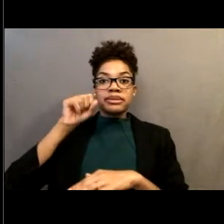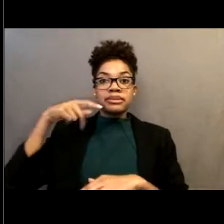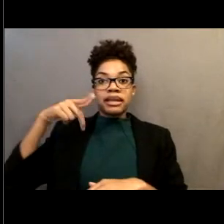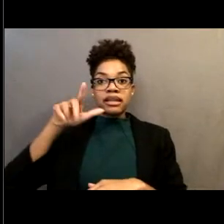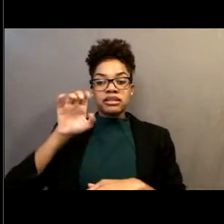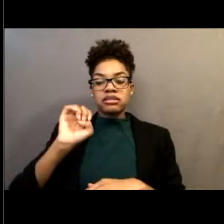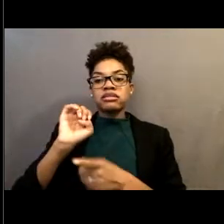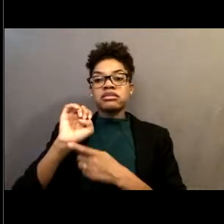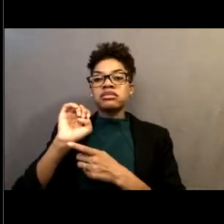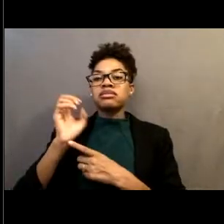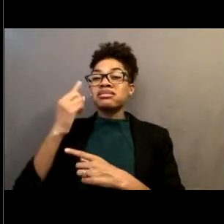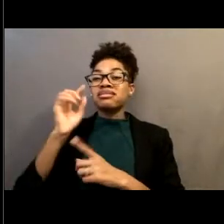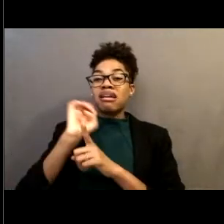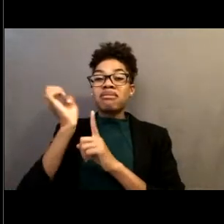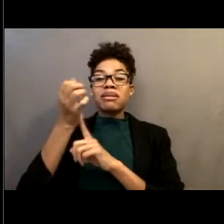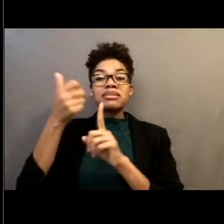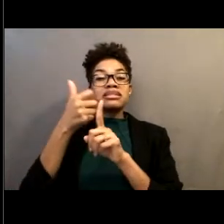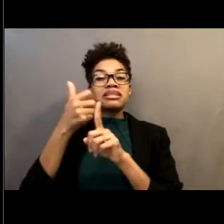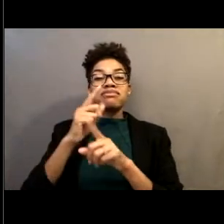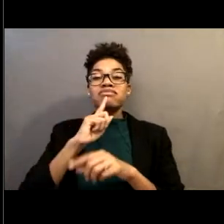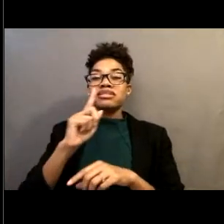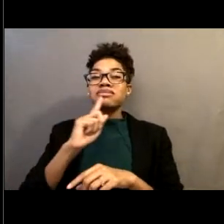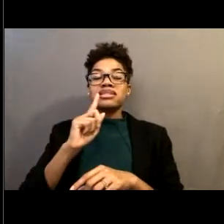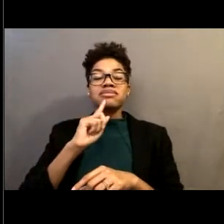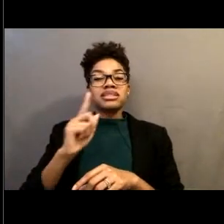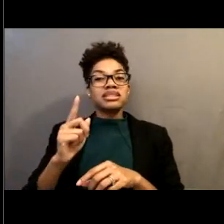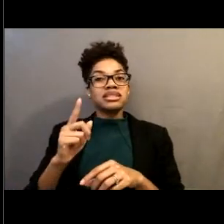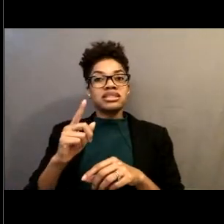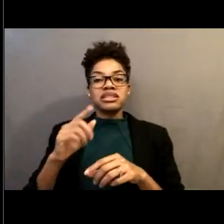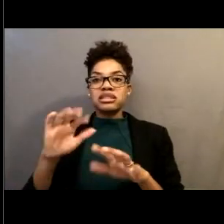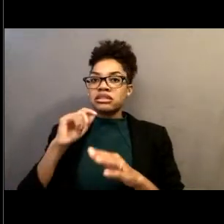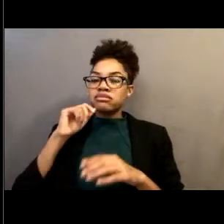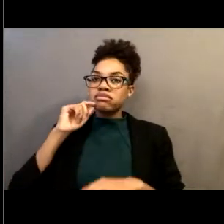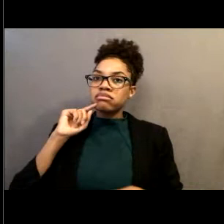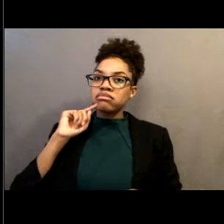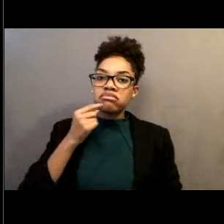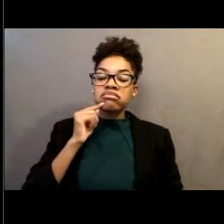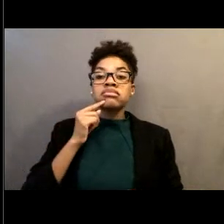the thermal environments can be very, very extreme. Like you might get super hot in the sun